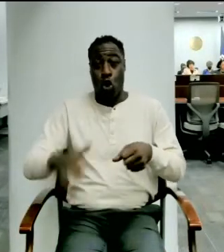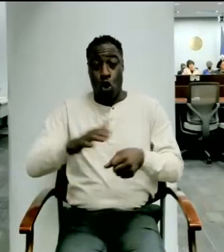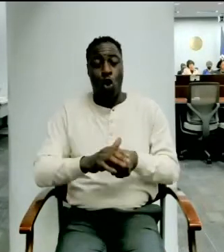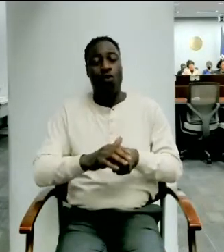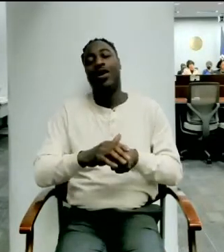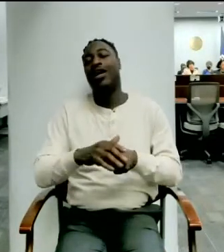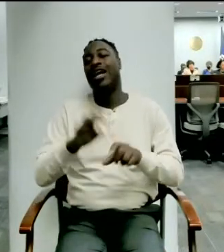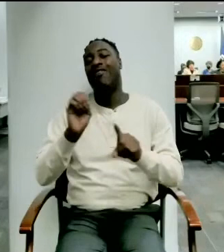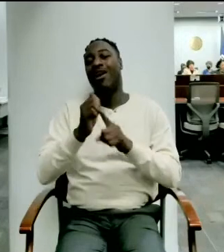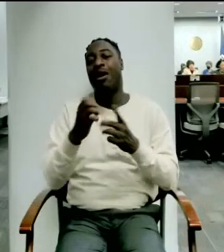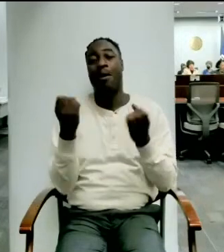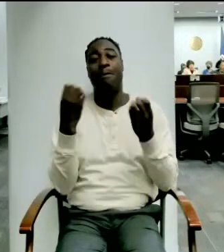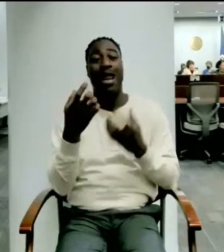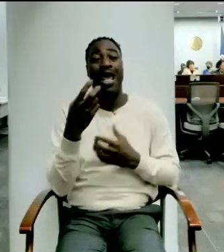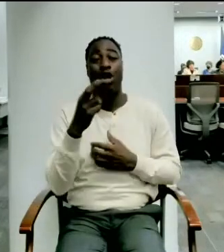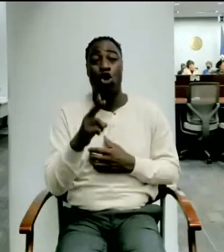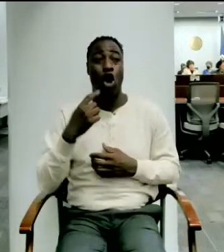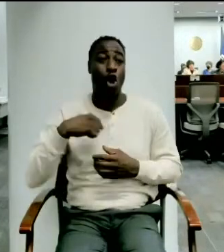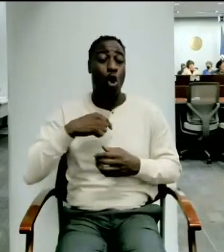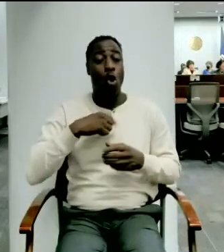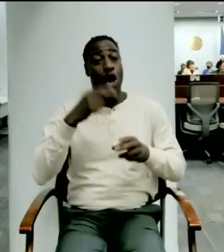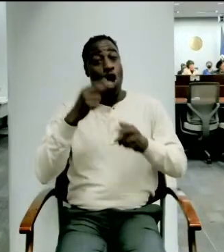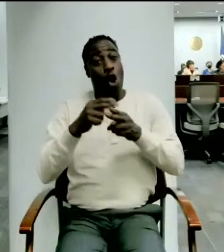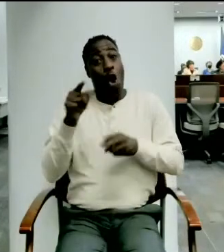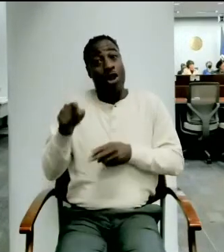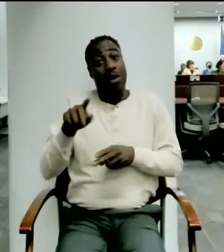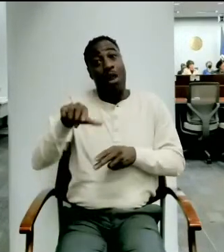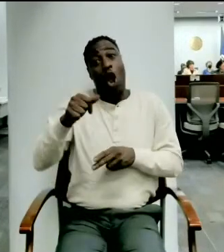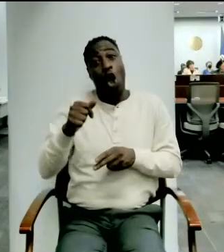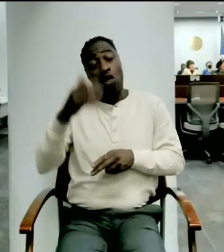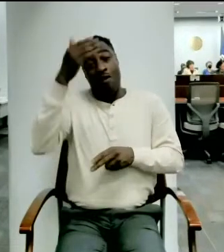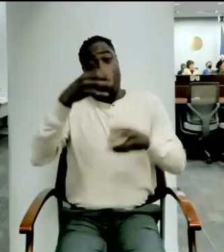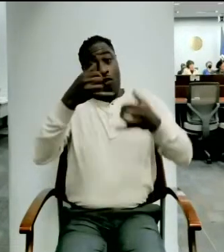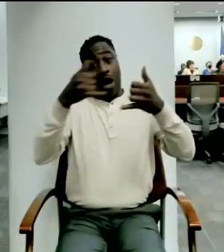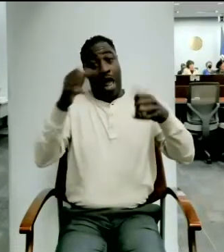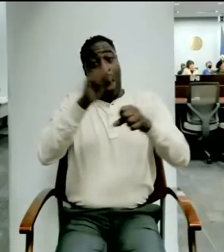HR professionals, we call them the other front line workers, they are the ones dealing with